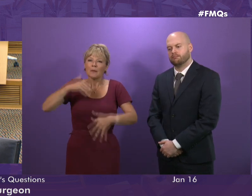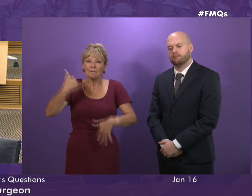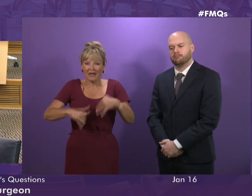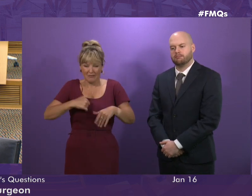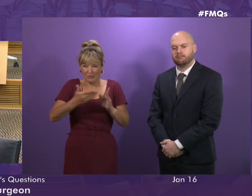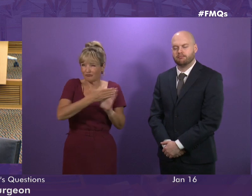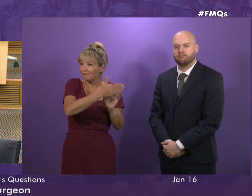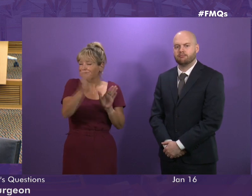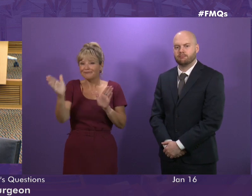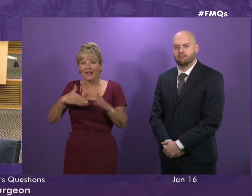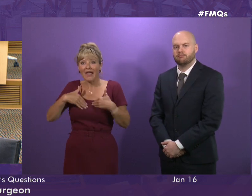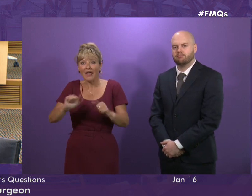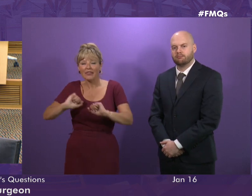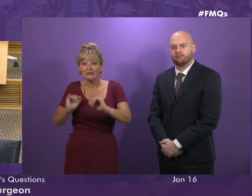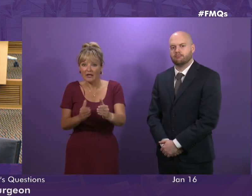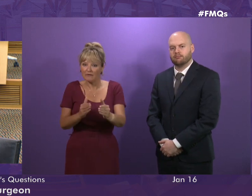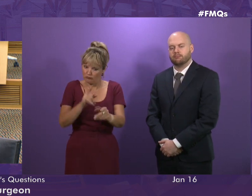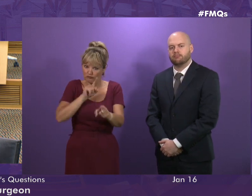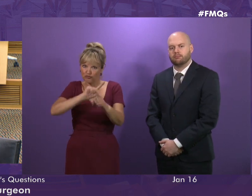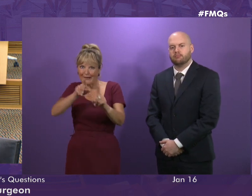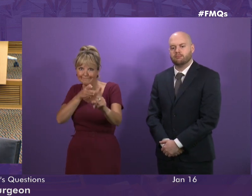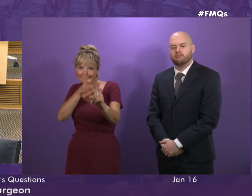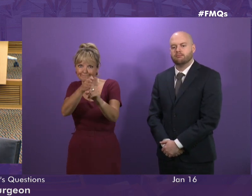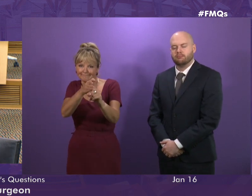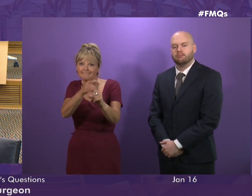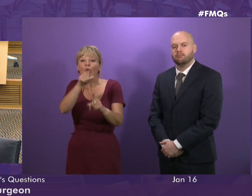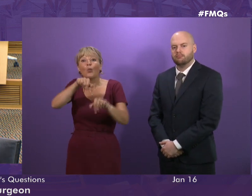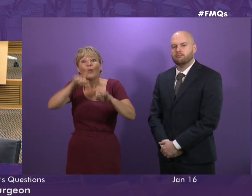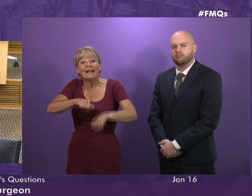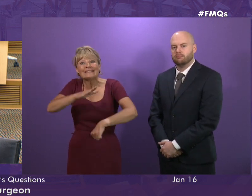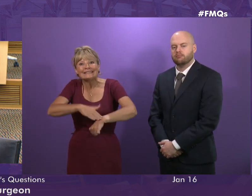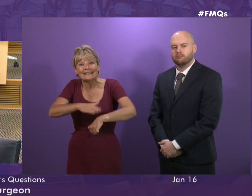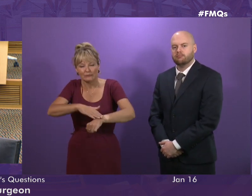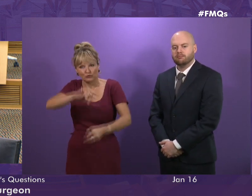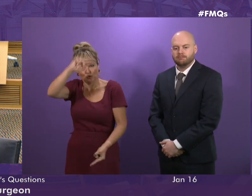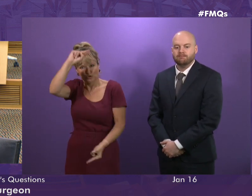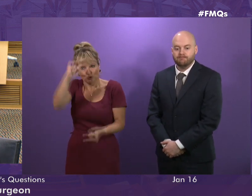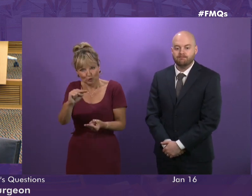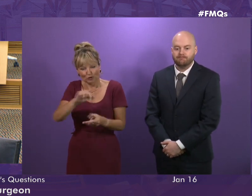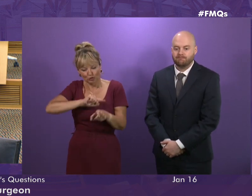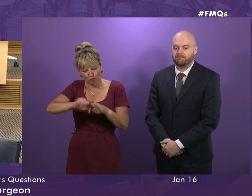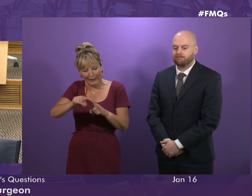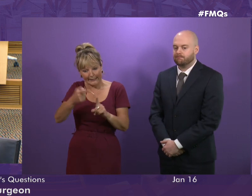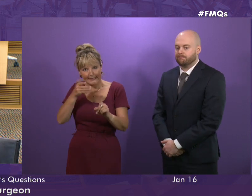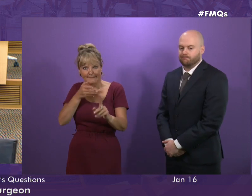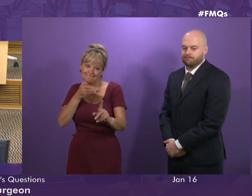is about ensuring that we reduce waiting times and that people are treated within those targets.